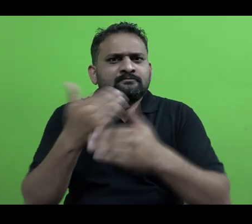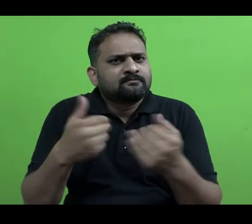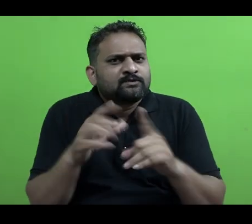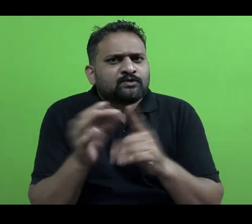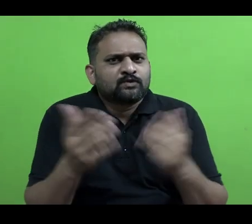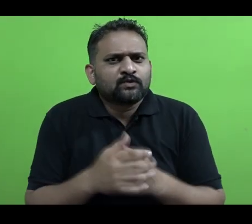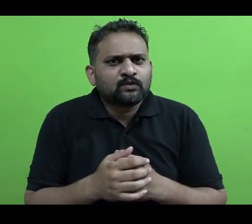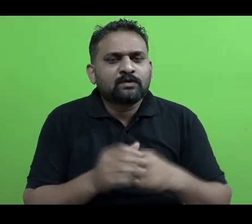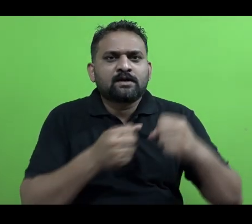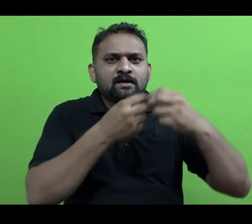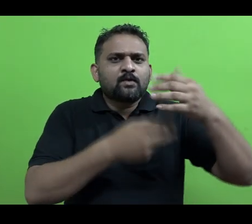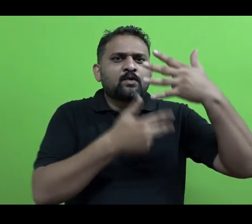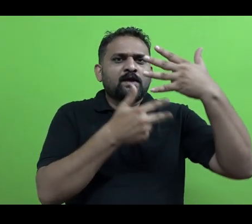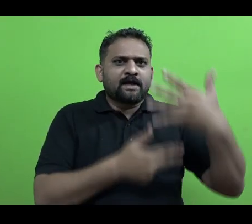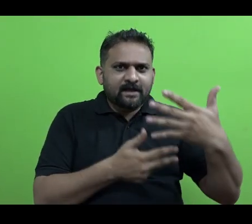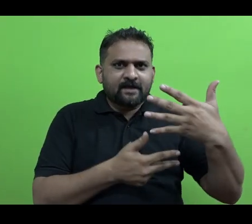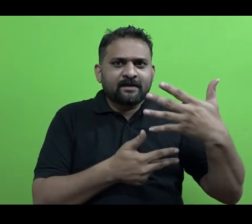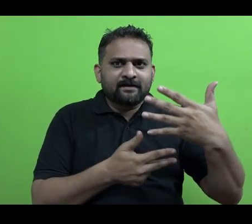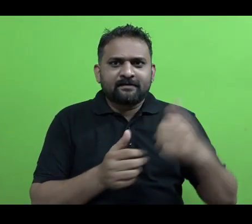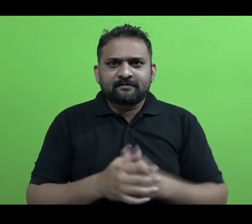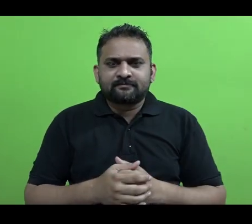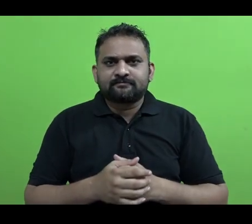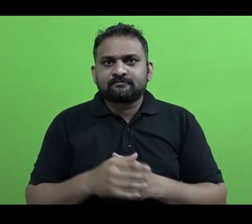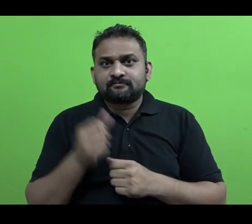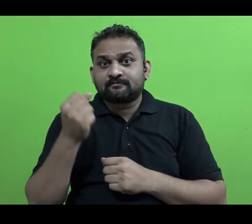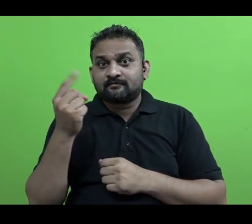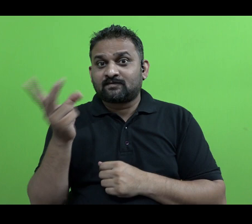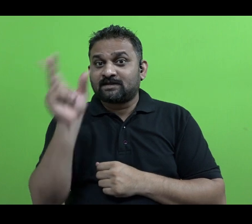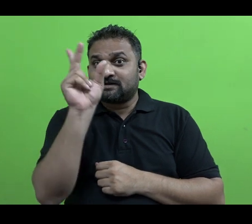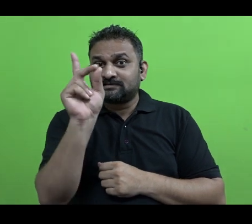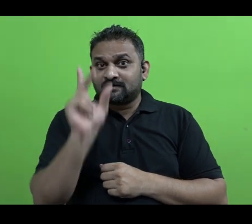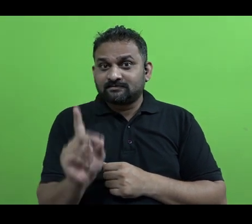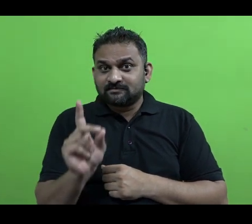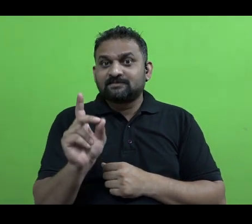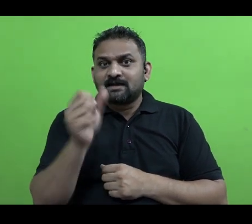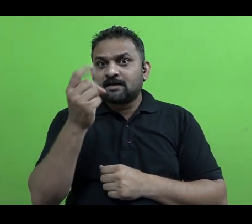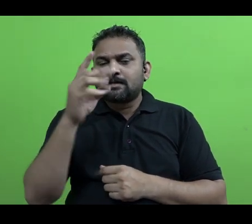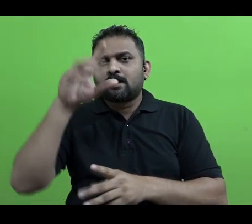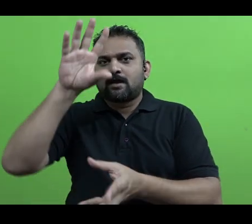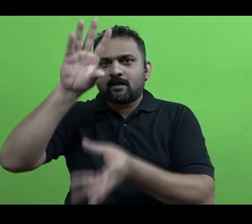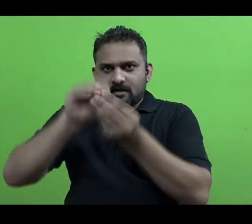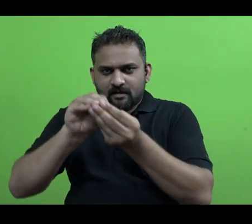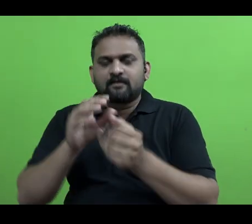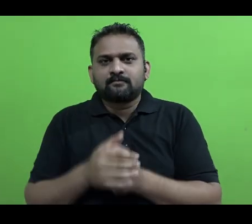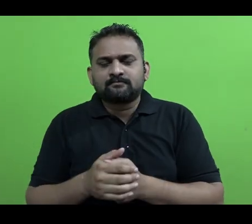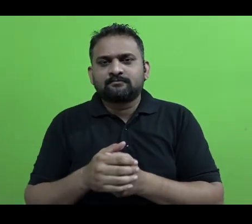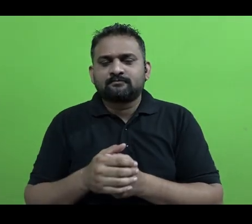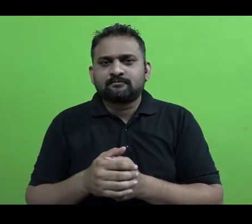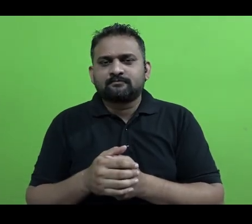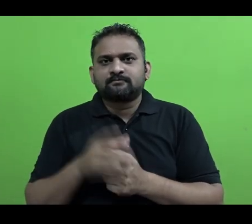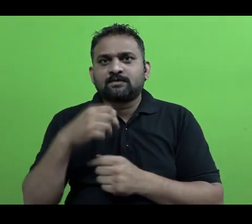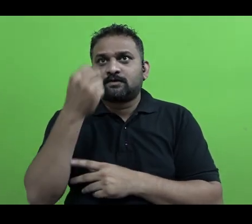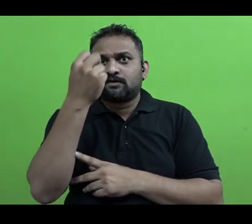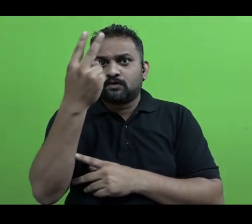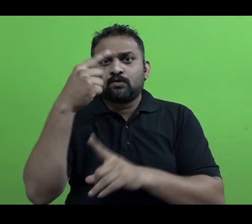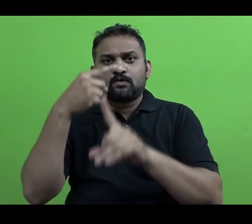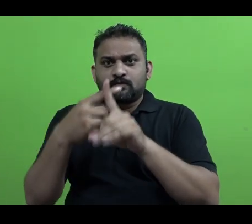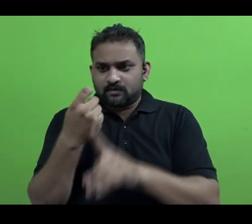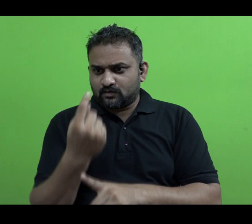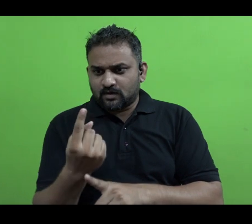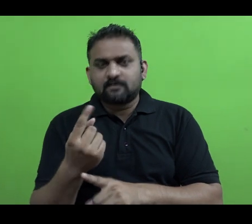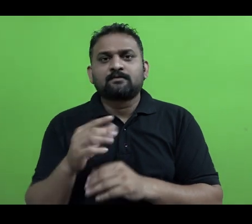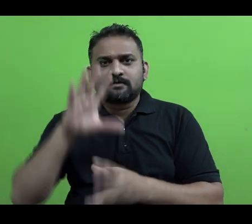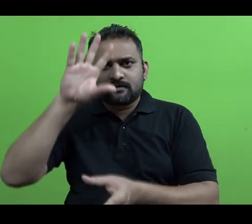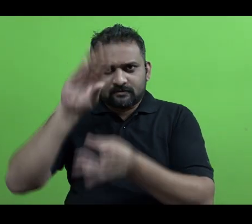What's the next step? Step eight - add the numbers in the tens place. So let's add two plus one.